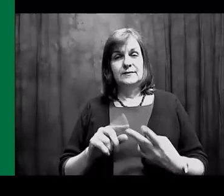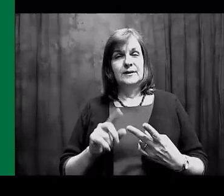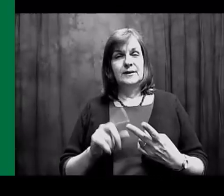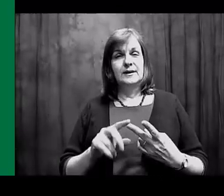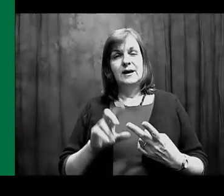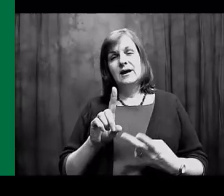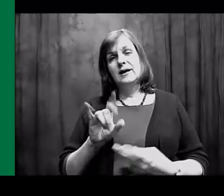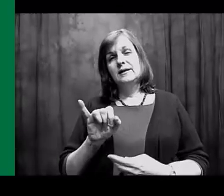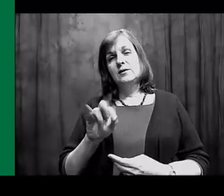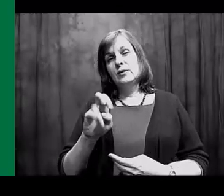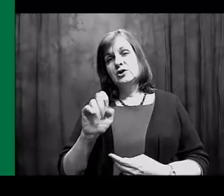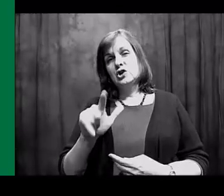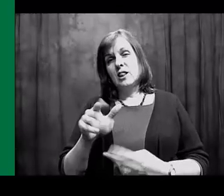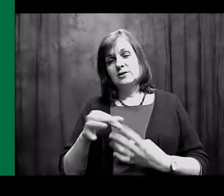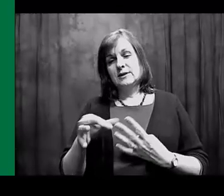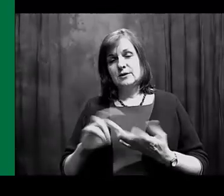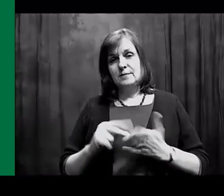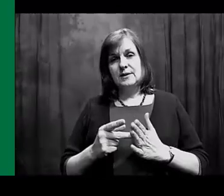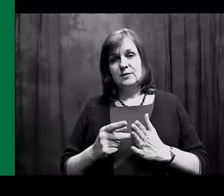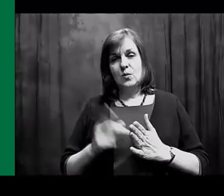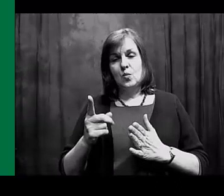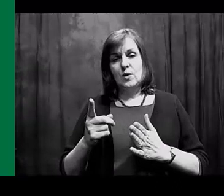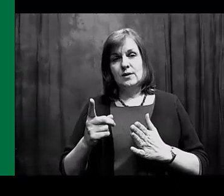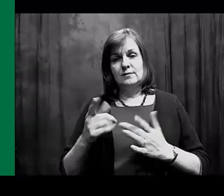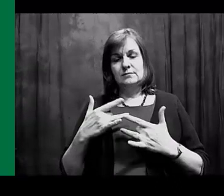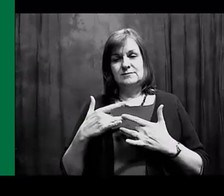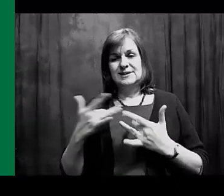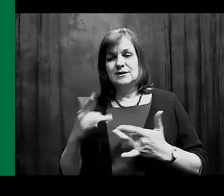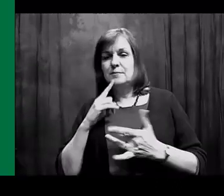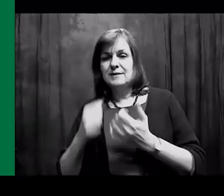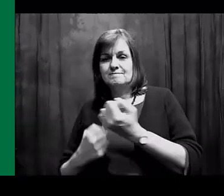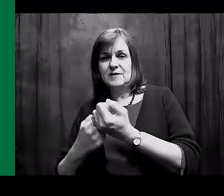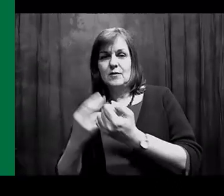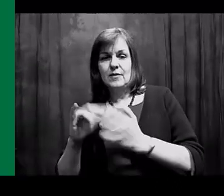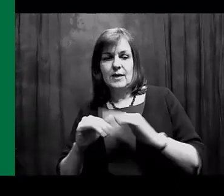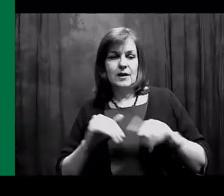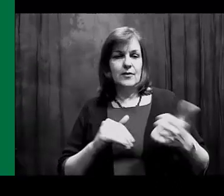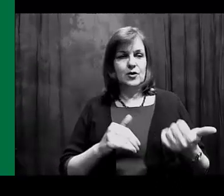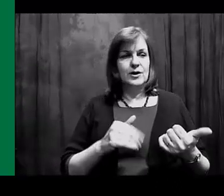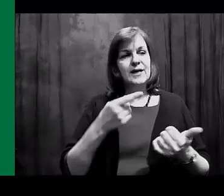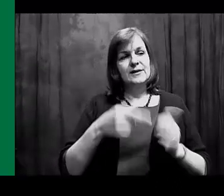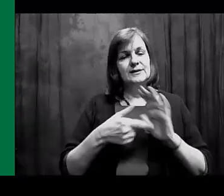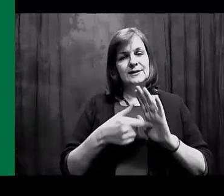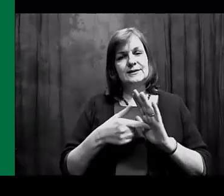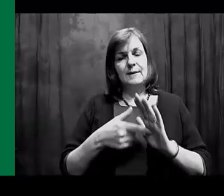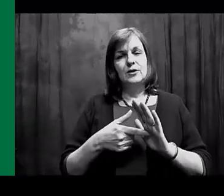directional selection on the other hand means that one way is favored or another now and it's showing you in this case